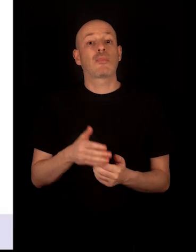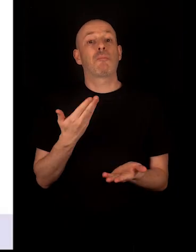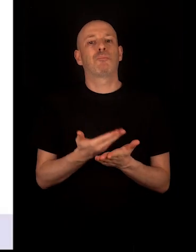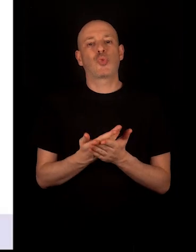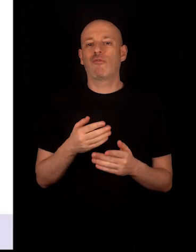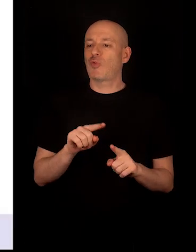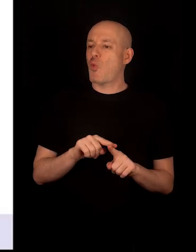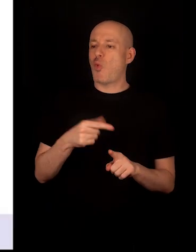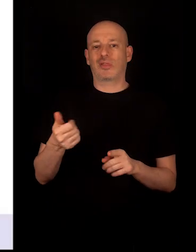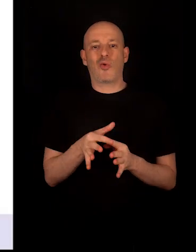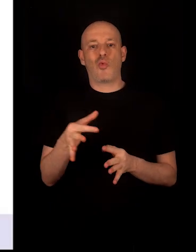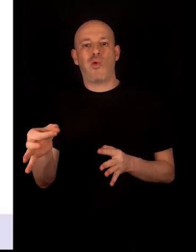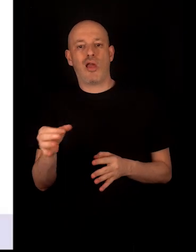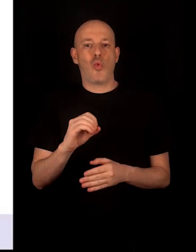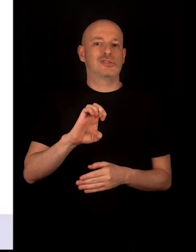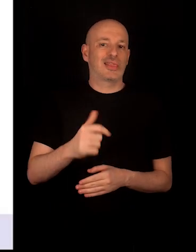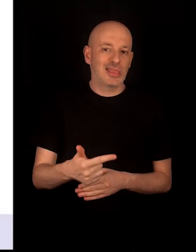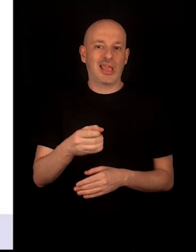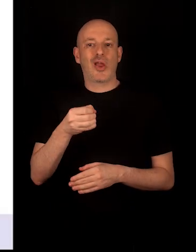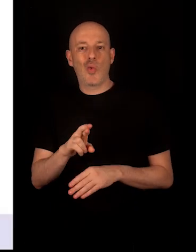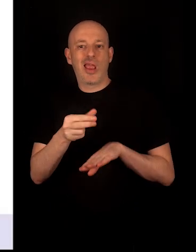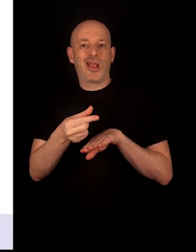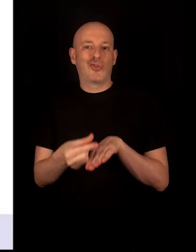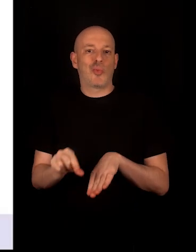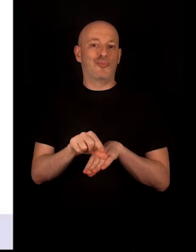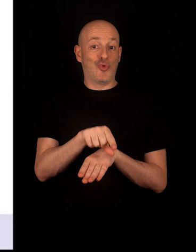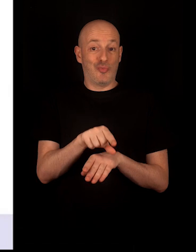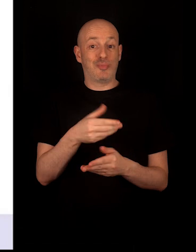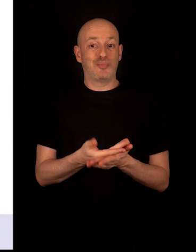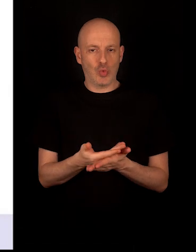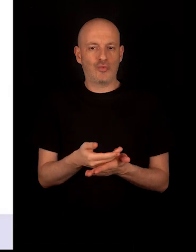The proof of overseas countries and territories or outermost regions (OCT/OR) top-up: